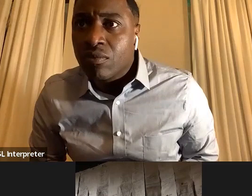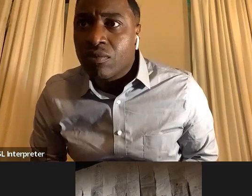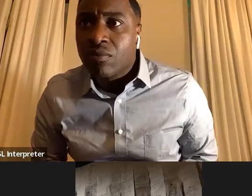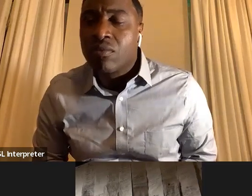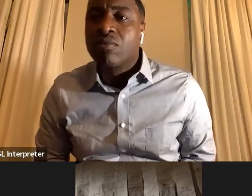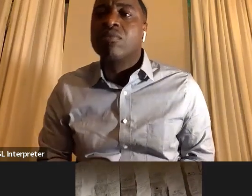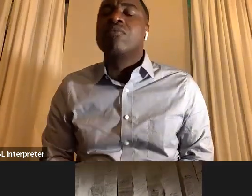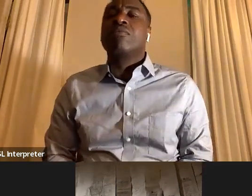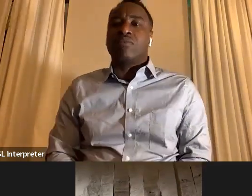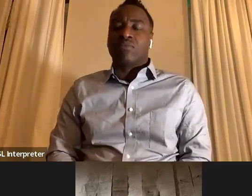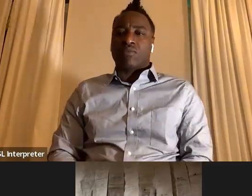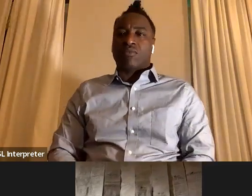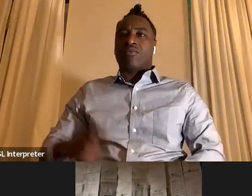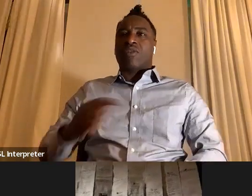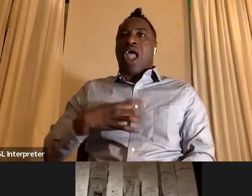like collections of things